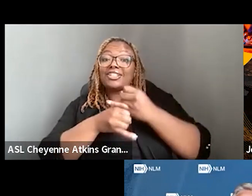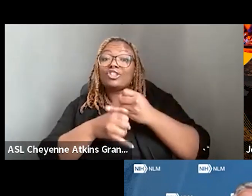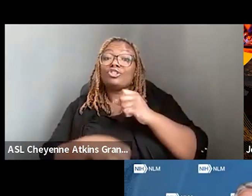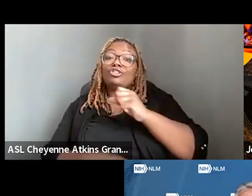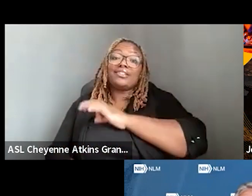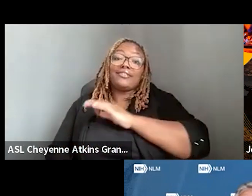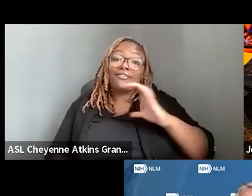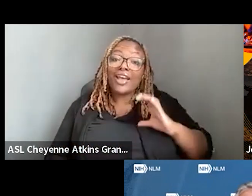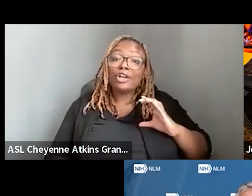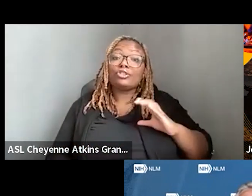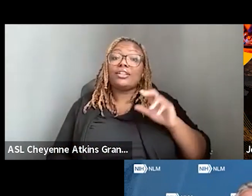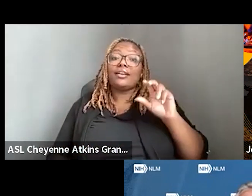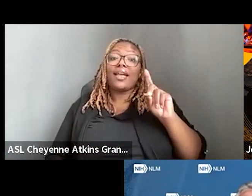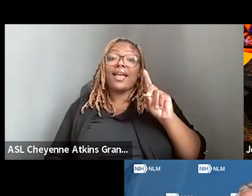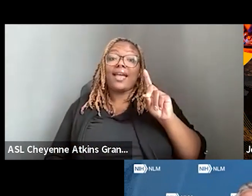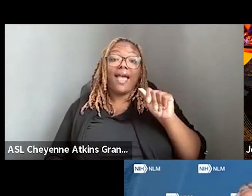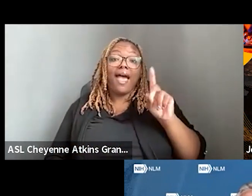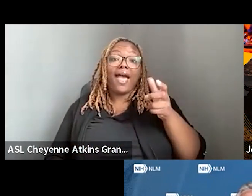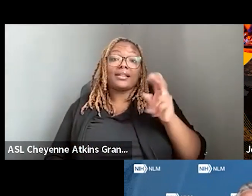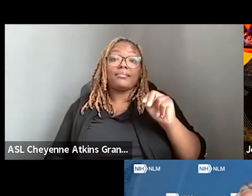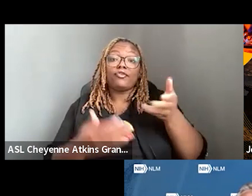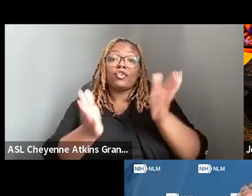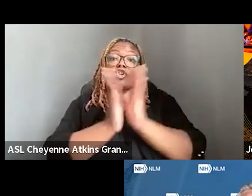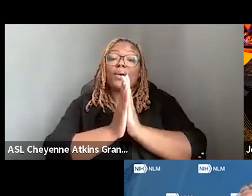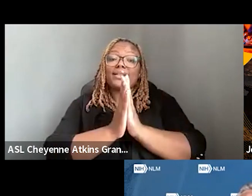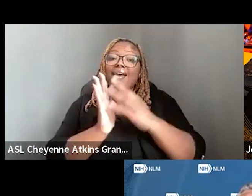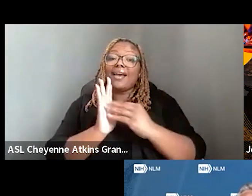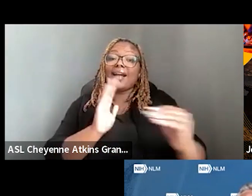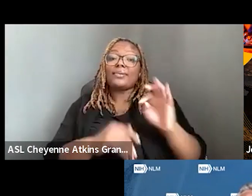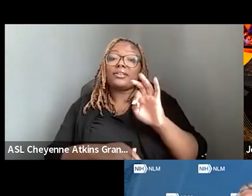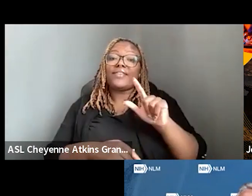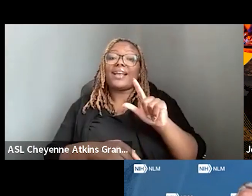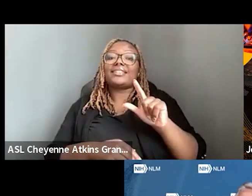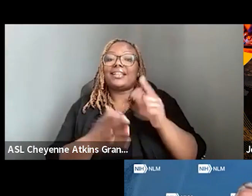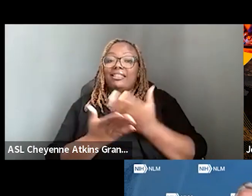to request copies of FastLane items after -- after this transition?